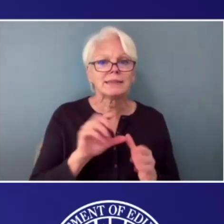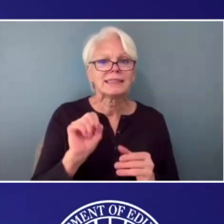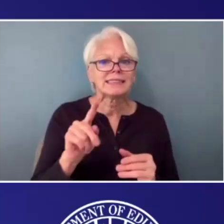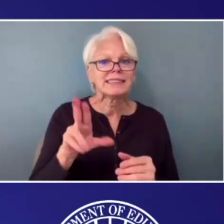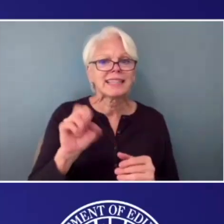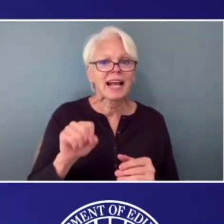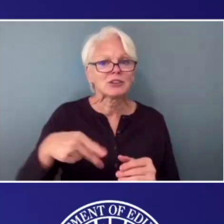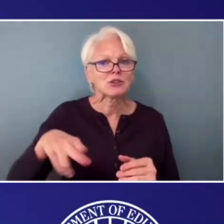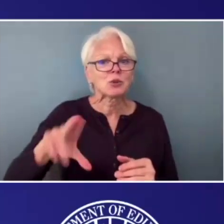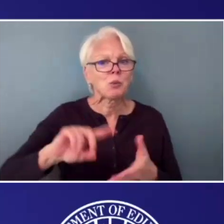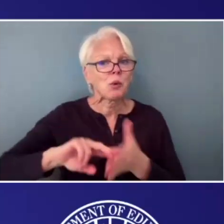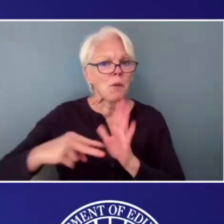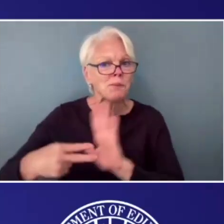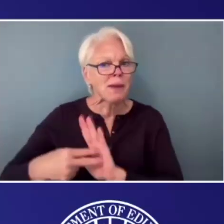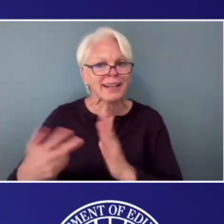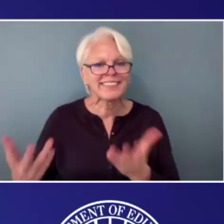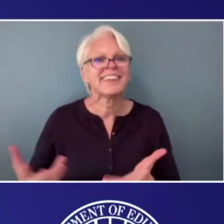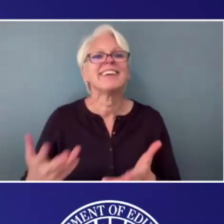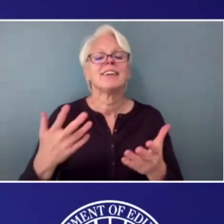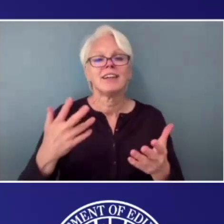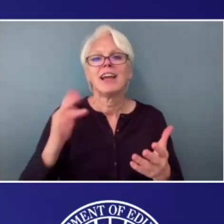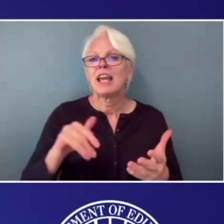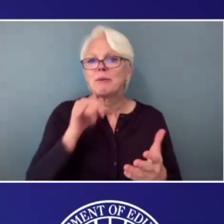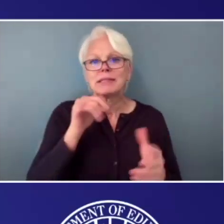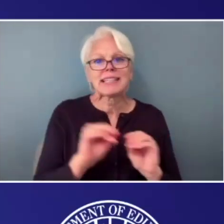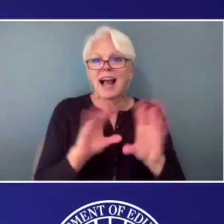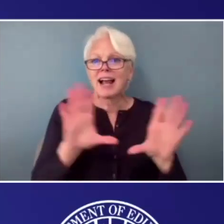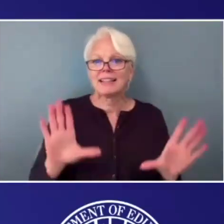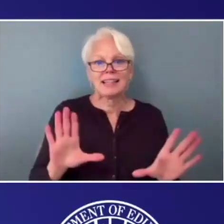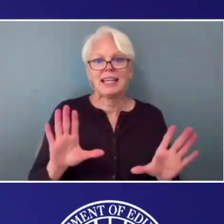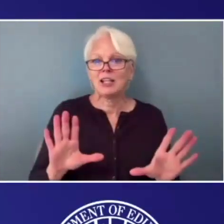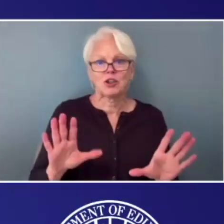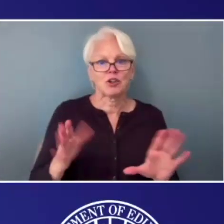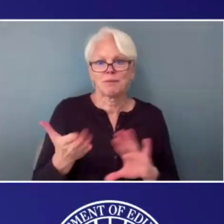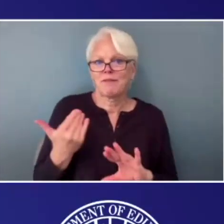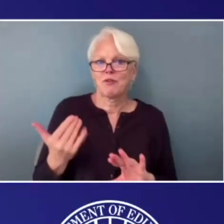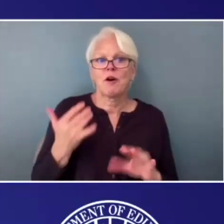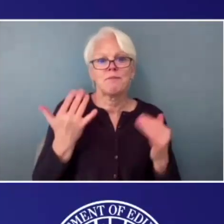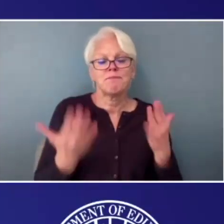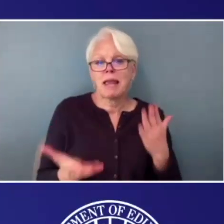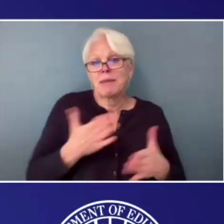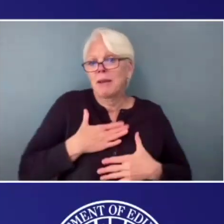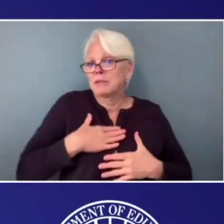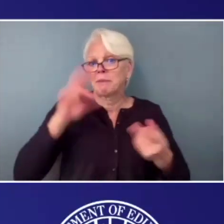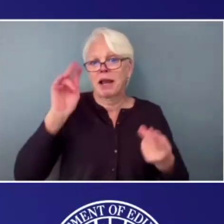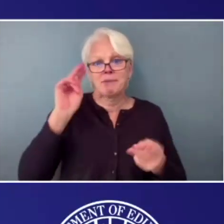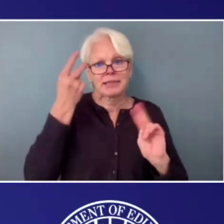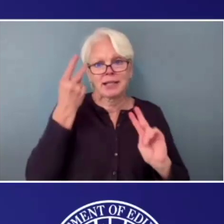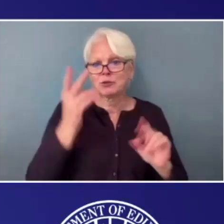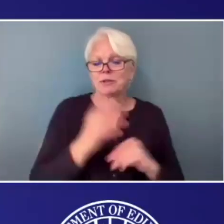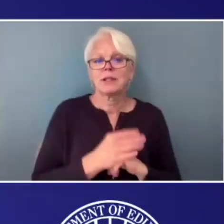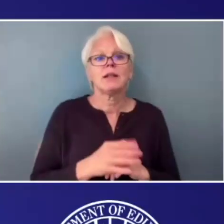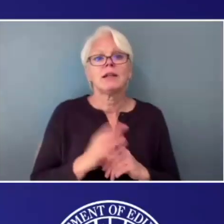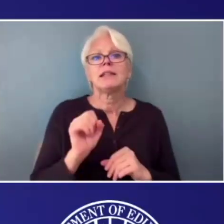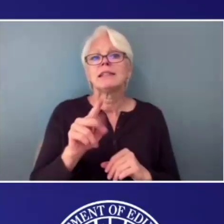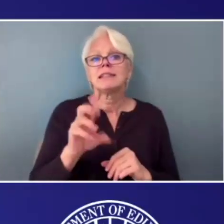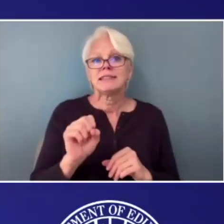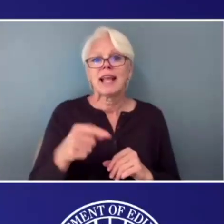And it was and, and it was not clear at the time. And maybe that was my misunderstanding, that it was status quo that they are currently,